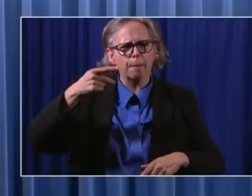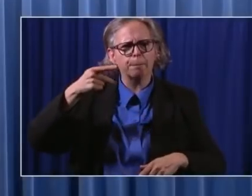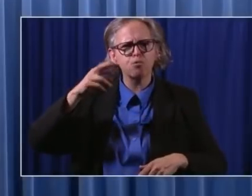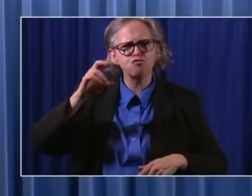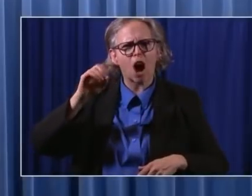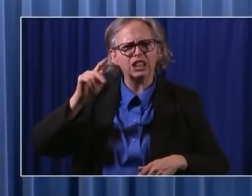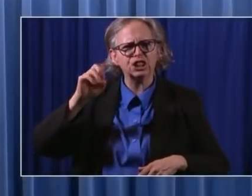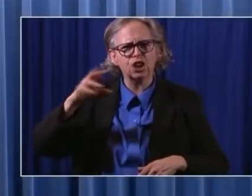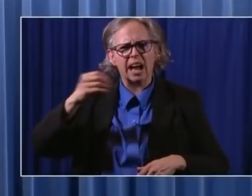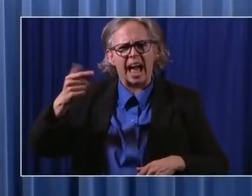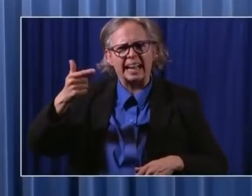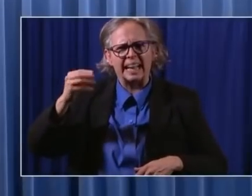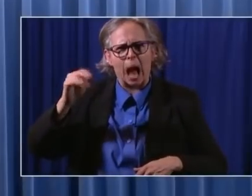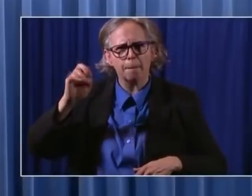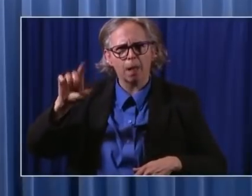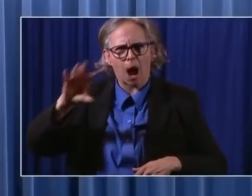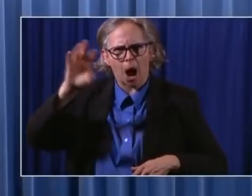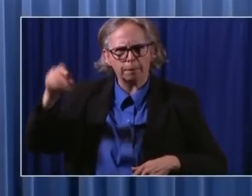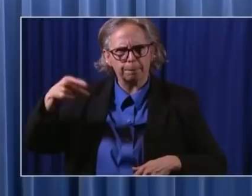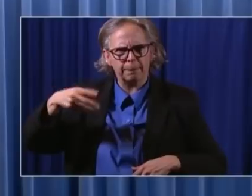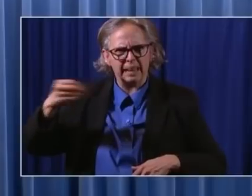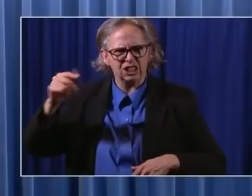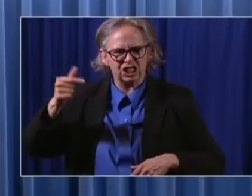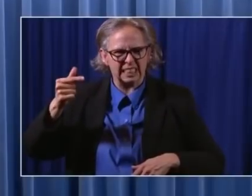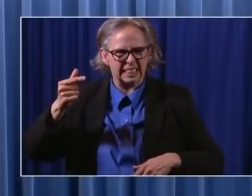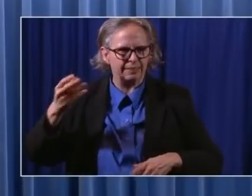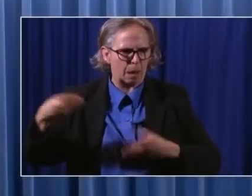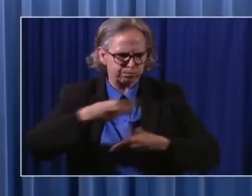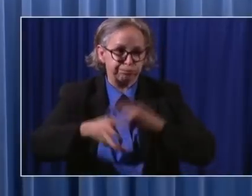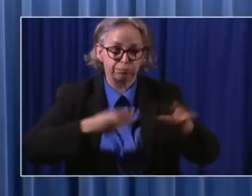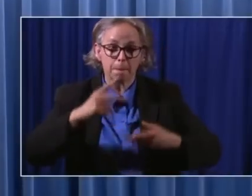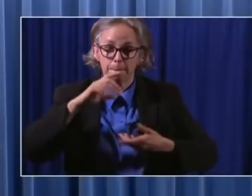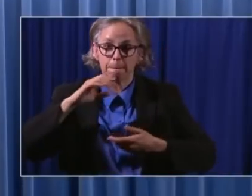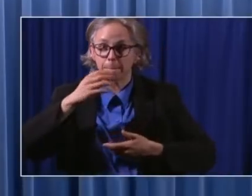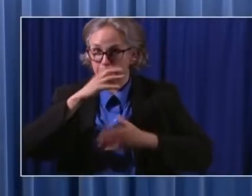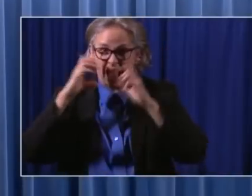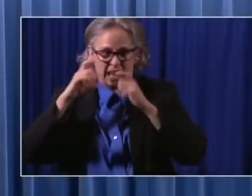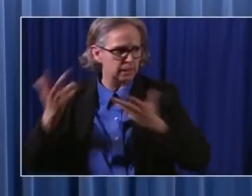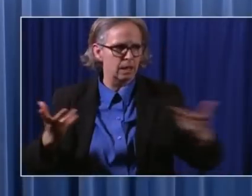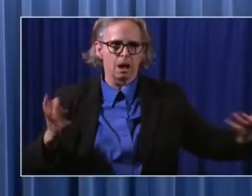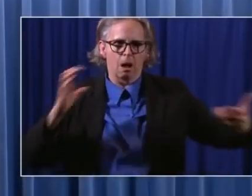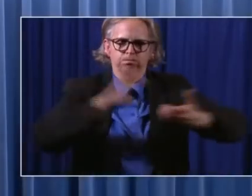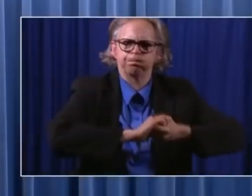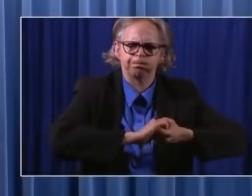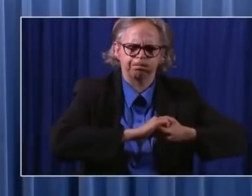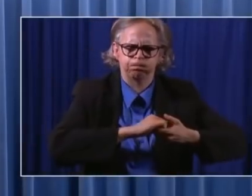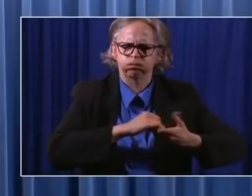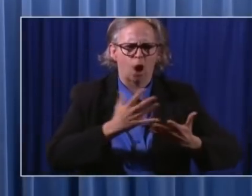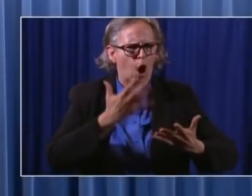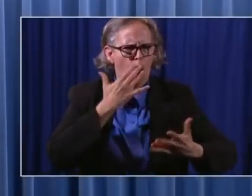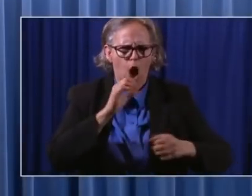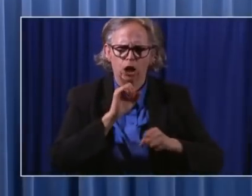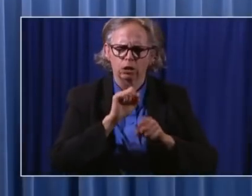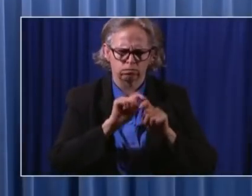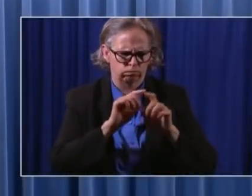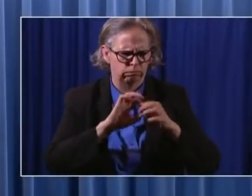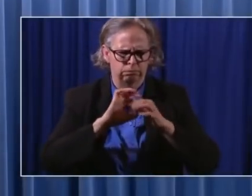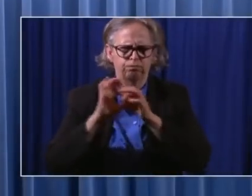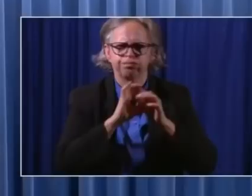BUSINESS COMMUNITY COMING TOGETHER. PROCTER & GAMBLE, SUPPLYING MASKS.